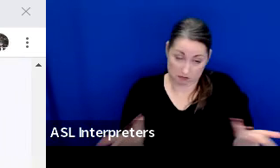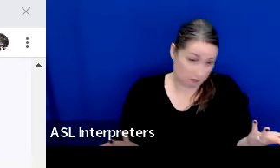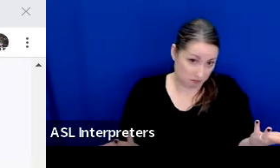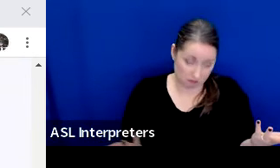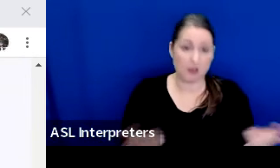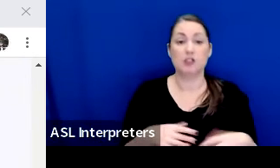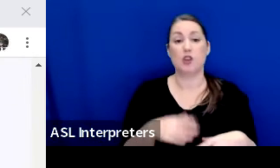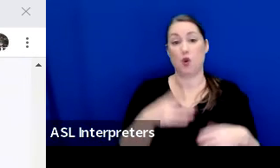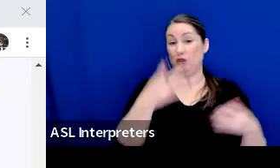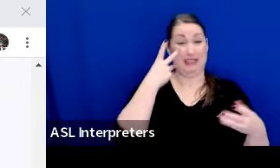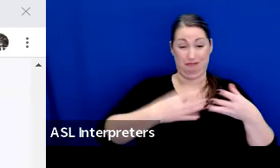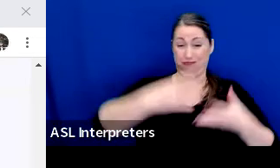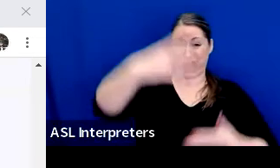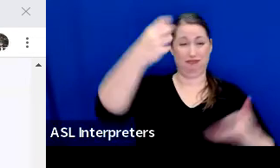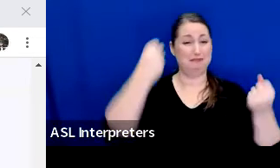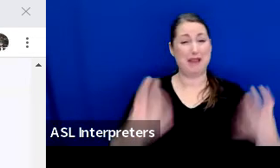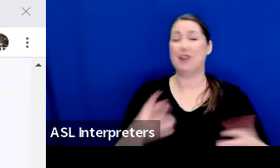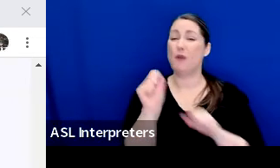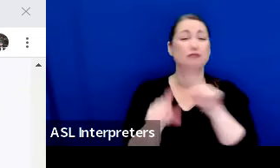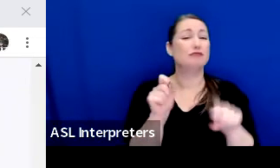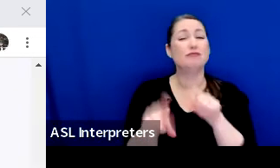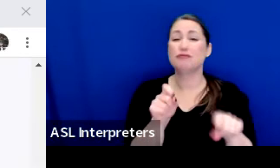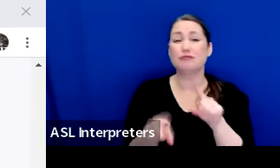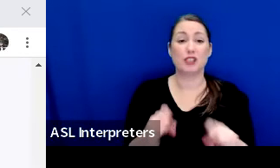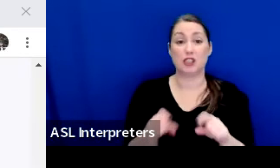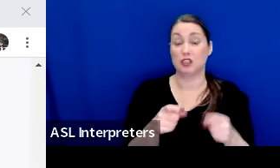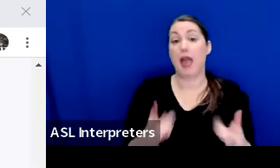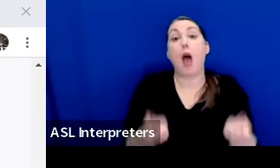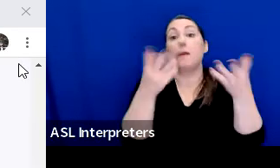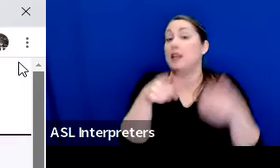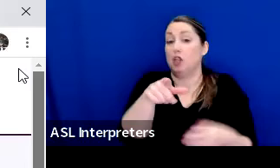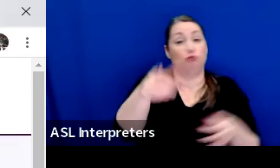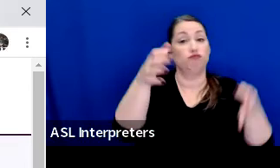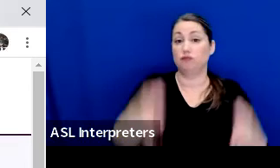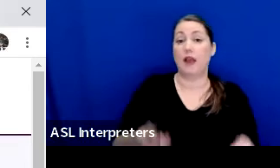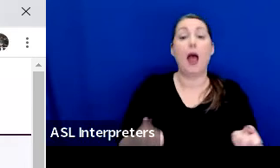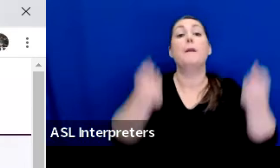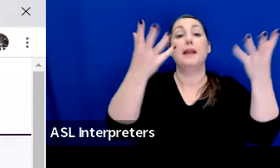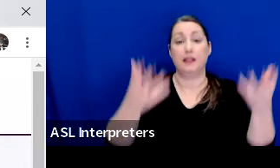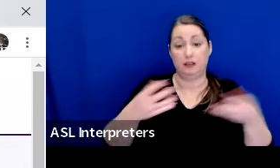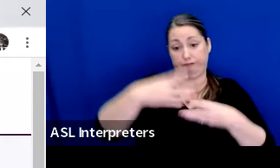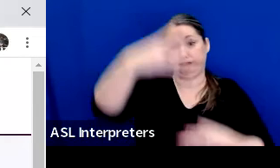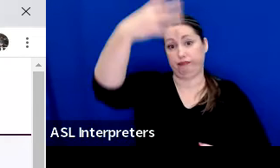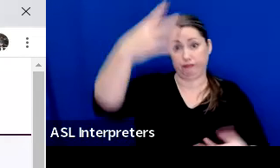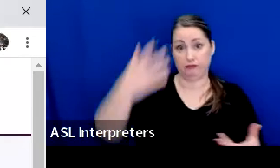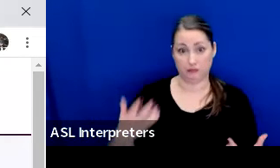And you can put in as many as you want. Let me go back and show you the kind of instructor